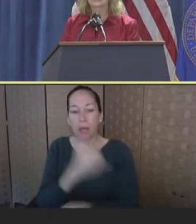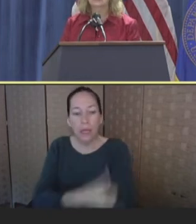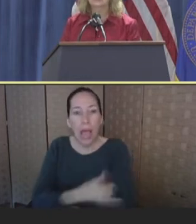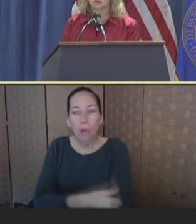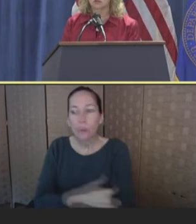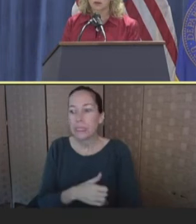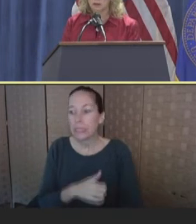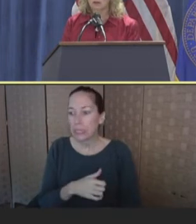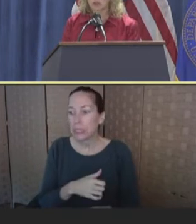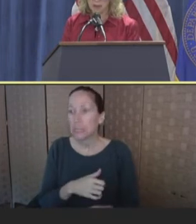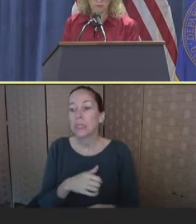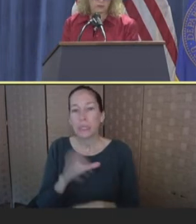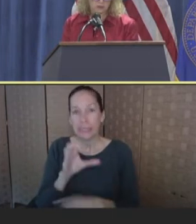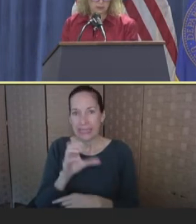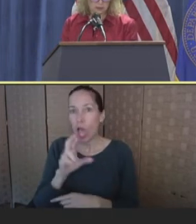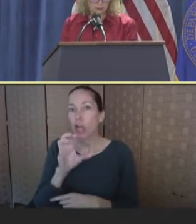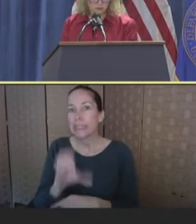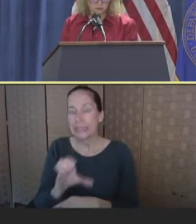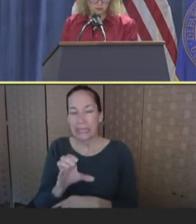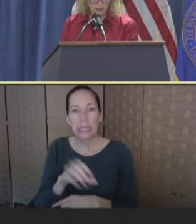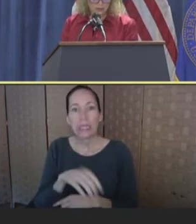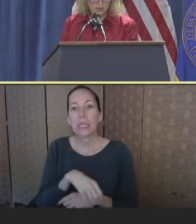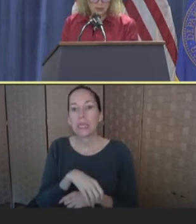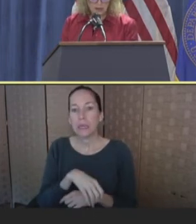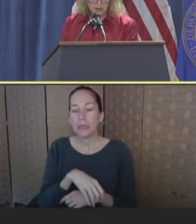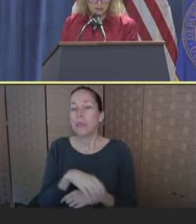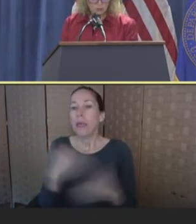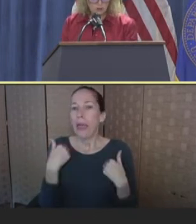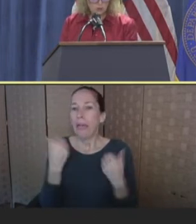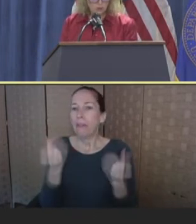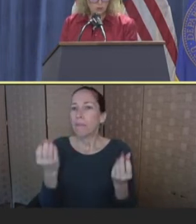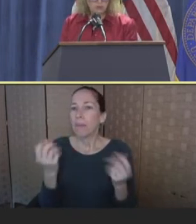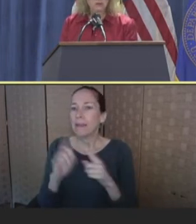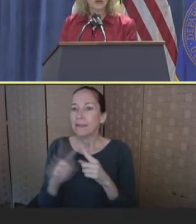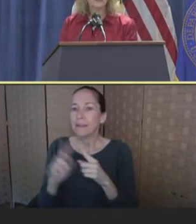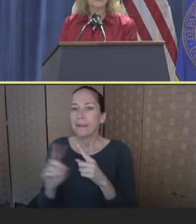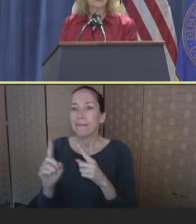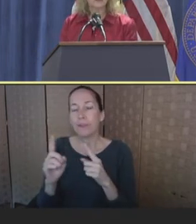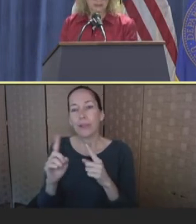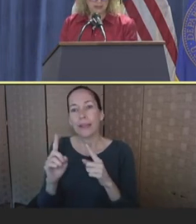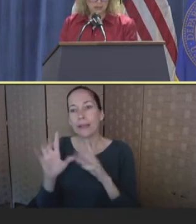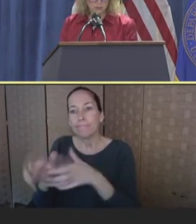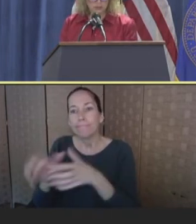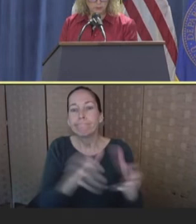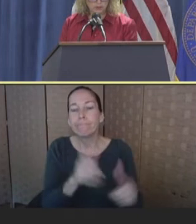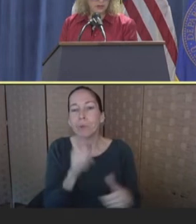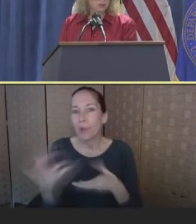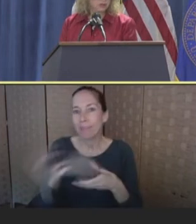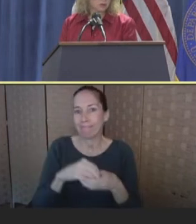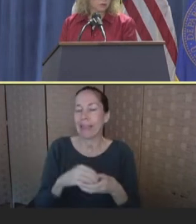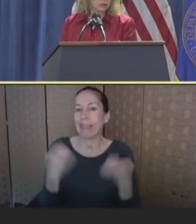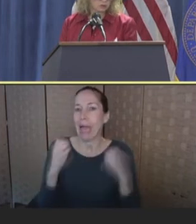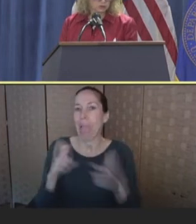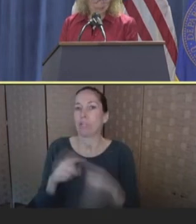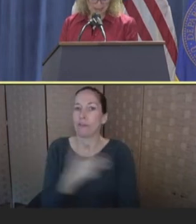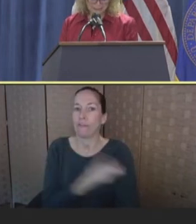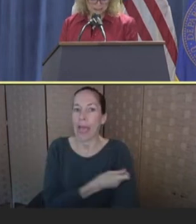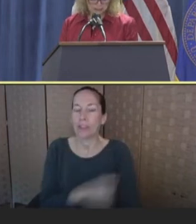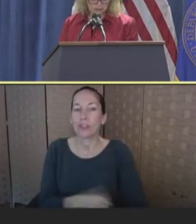It is a joint effort to do that. As you know, two doses of IPV provides 90 percent protection, and three doses, at least